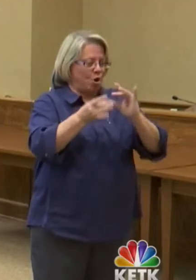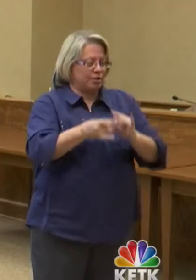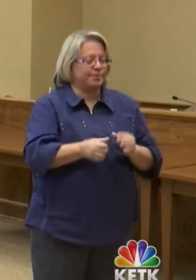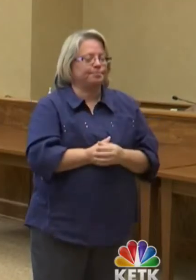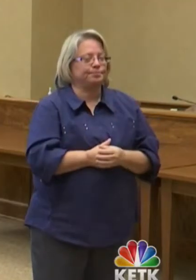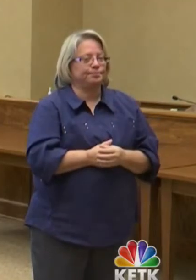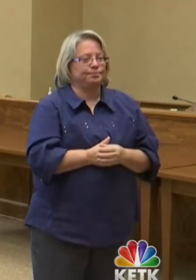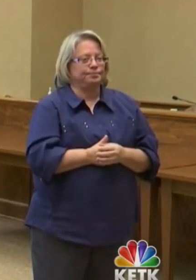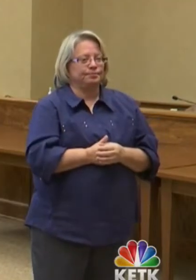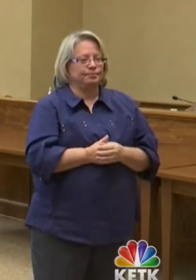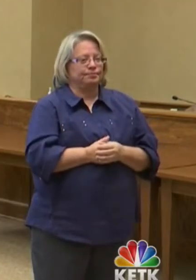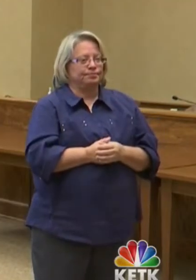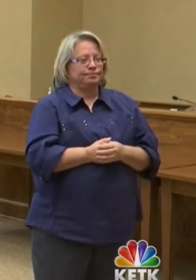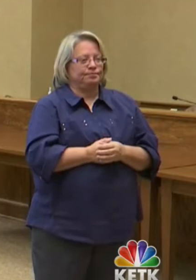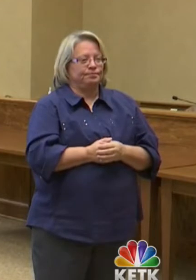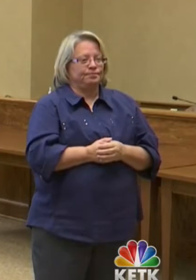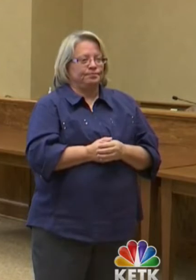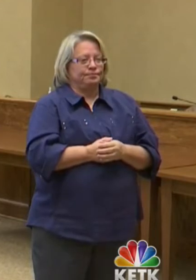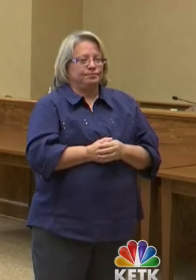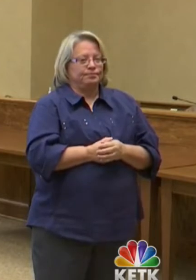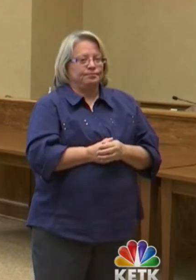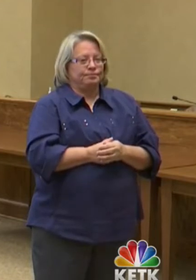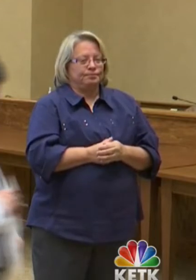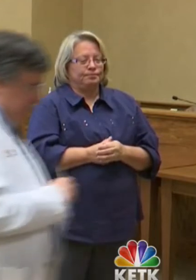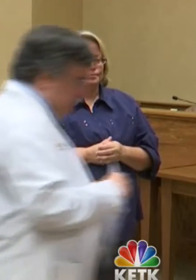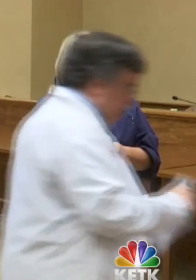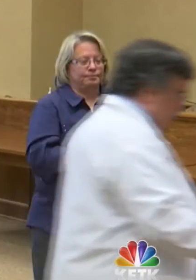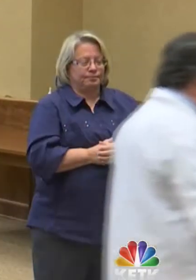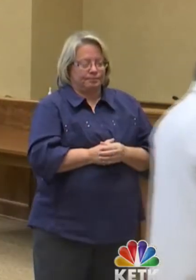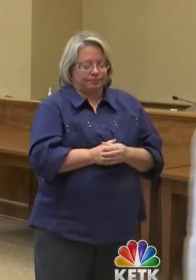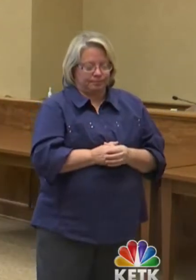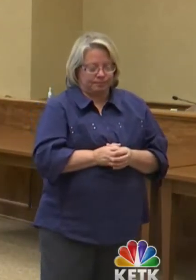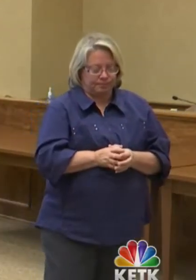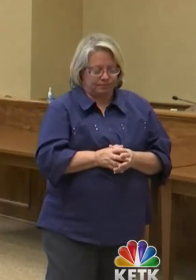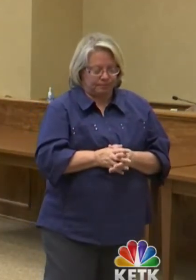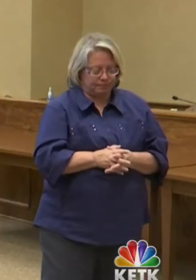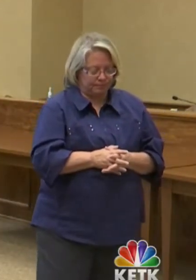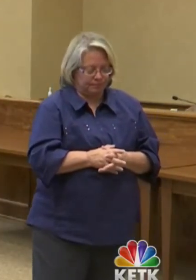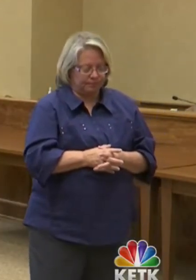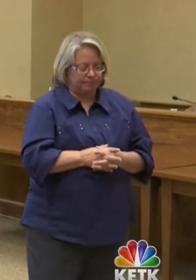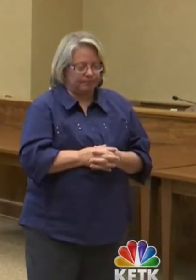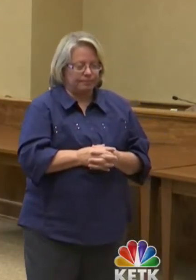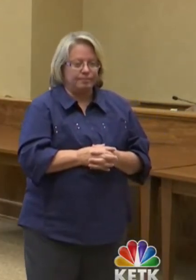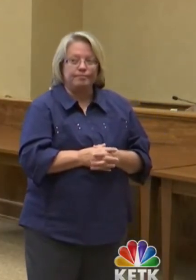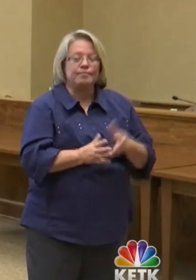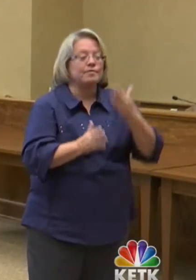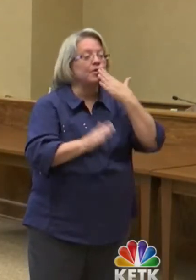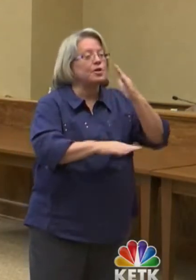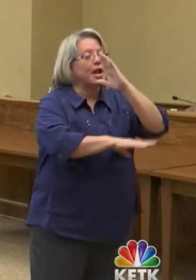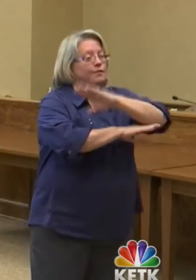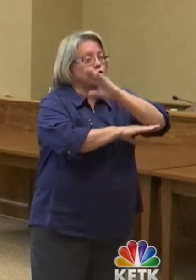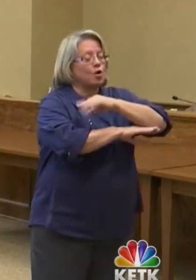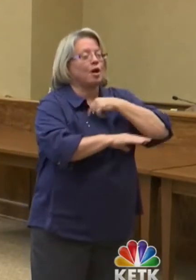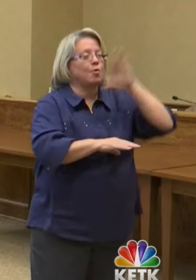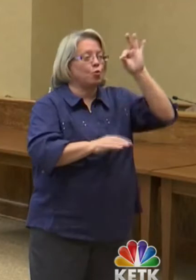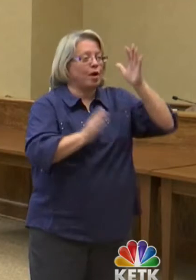WIDELY IN ORDER TO DEMONSTRATE THIS INFORMATION TO THE PUBLIC. WITH THAT I INCLUDE MY REMARKS.